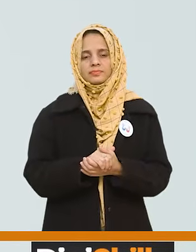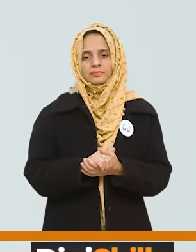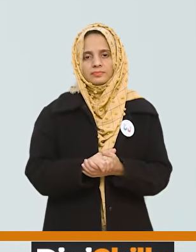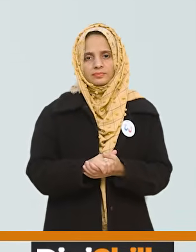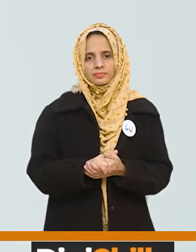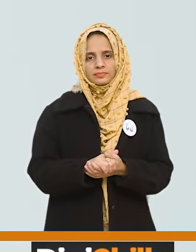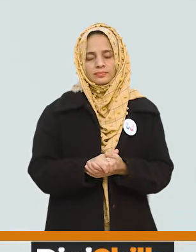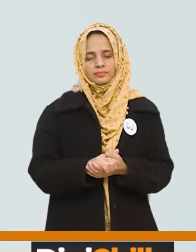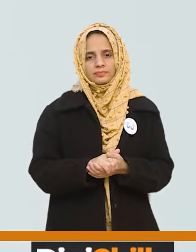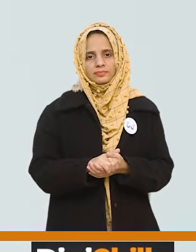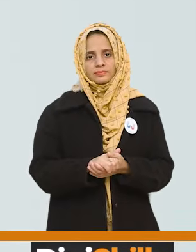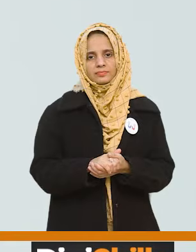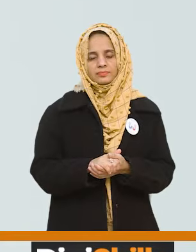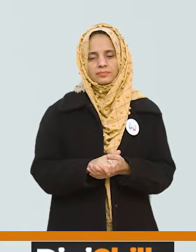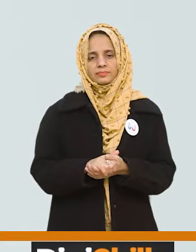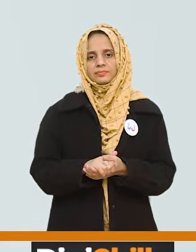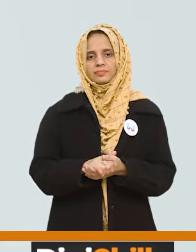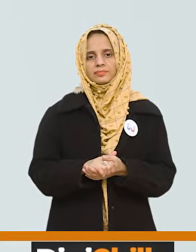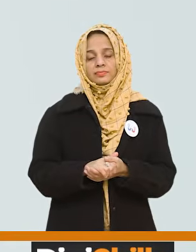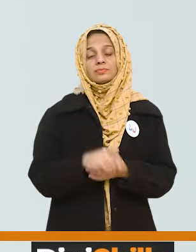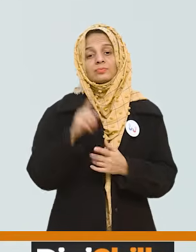difficulties and problems down the road.